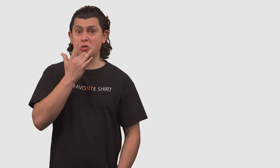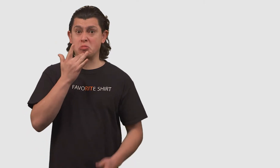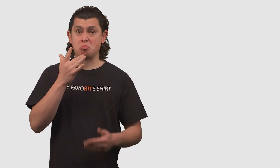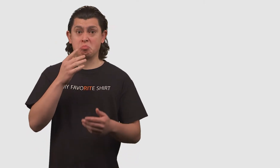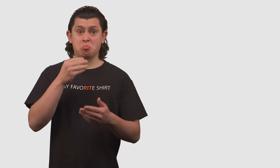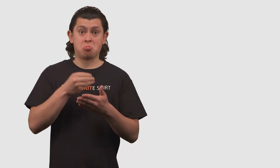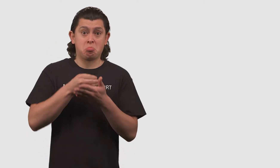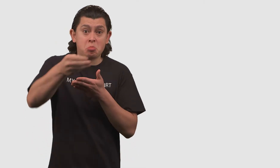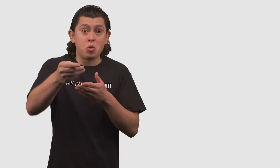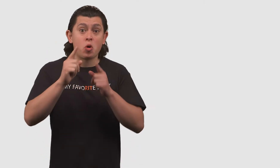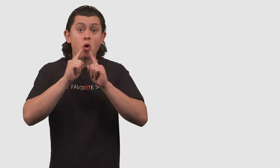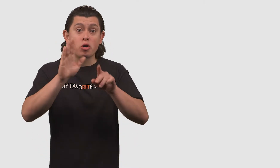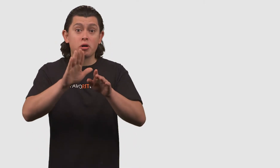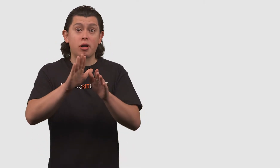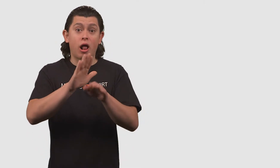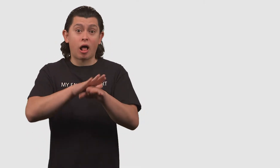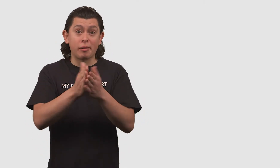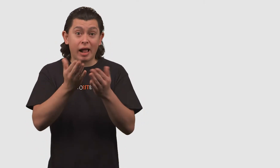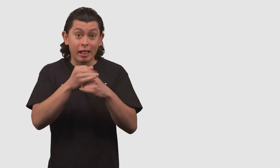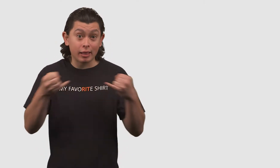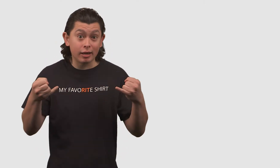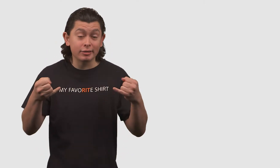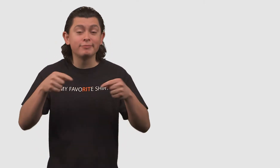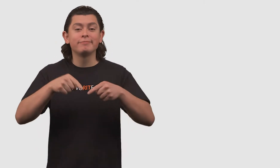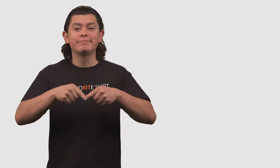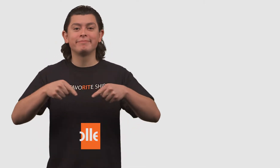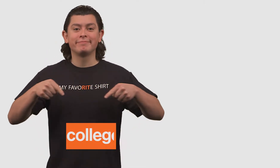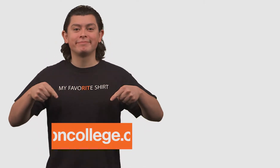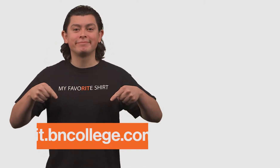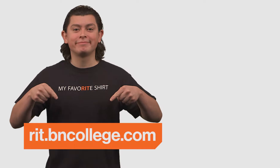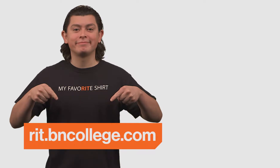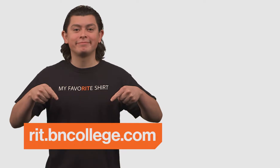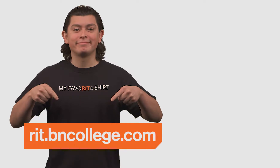YOU ALSO HAVE THE OPTION OF ORDERING YOUR BOOKS ONLINE HERE.